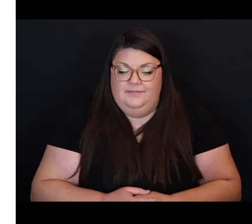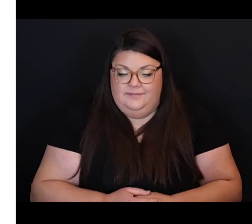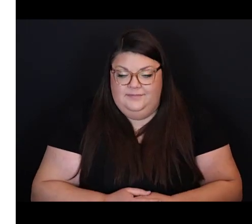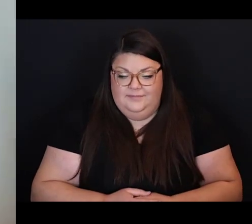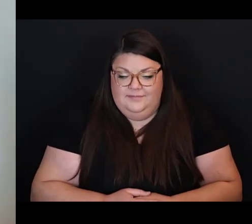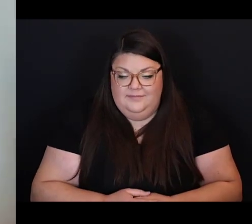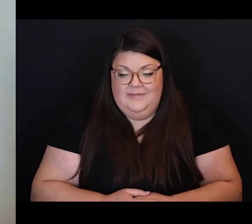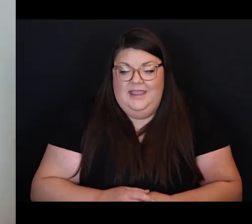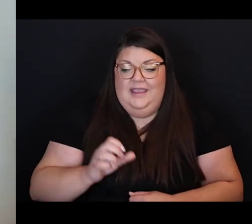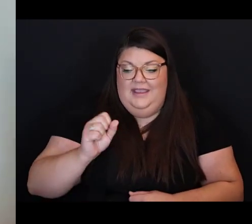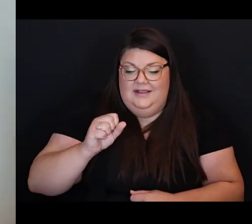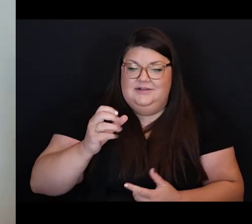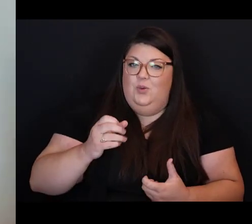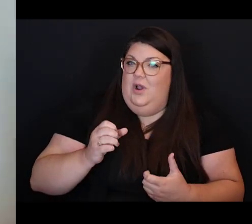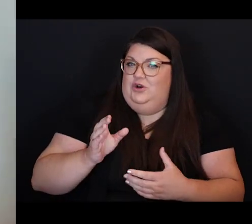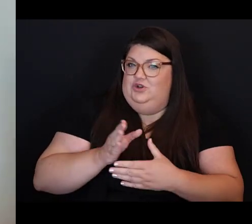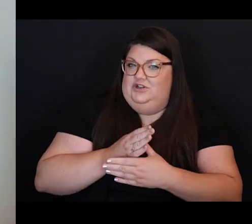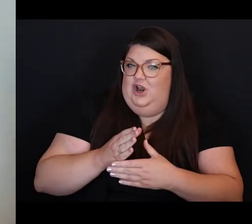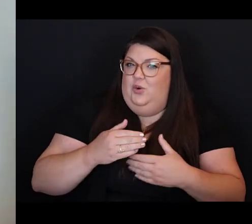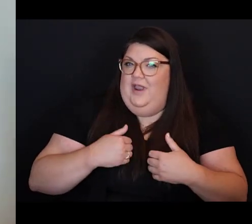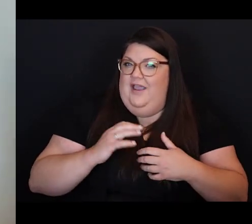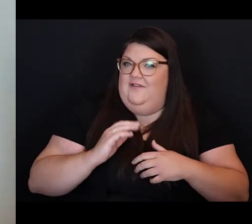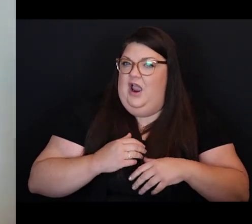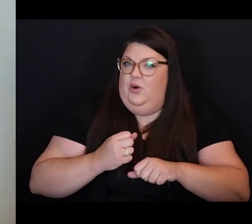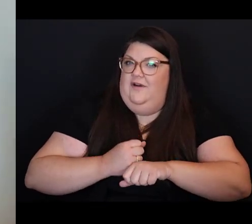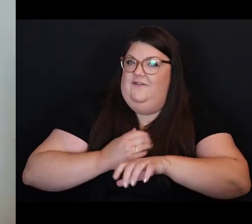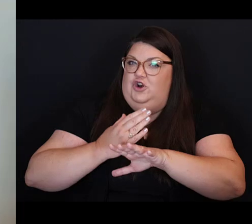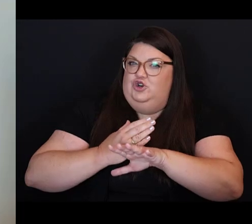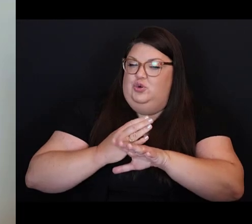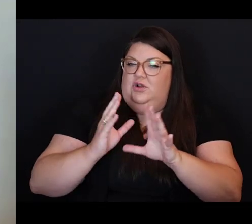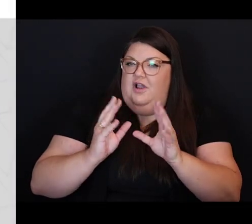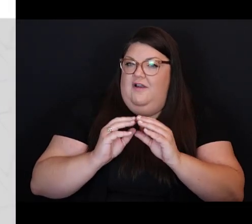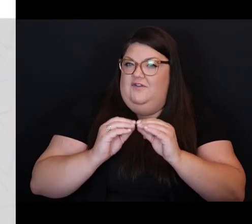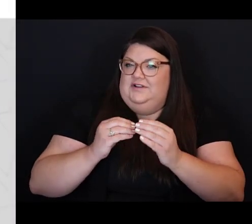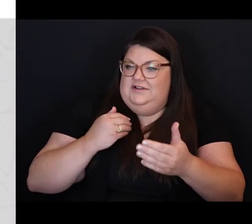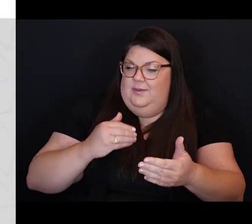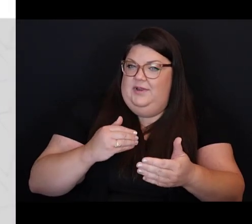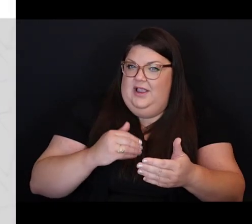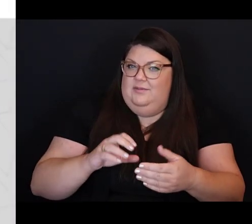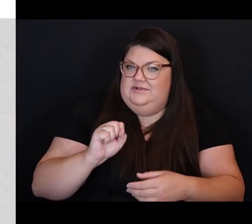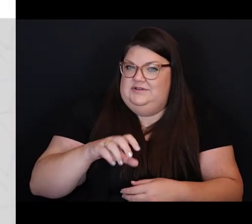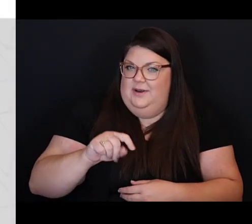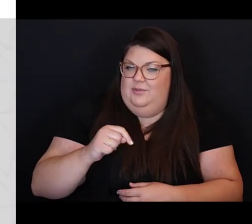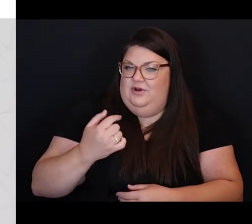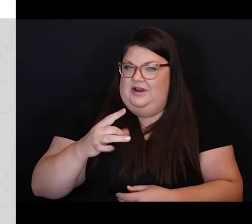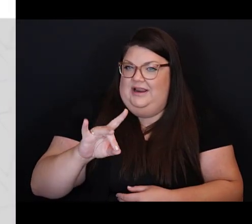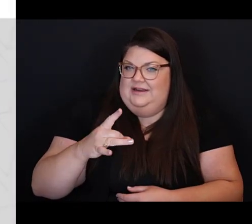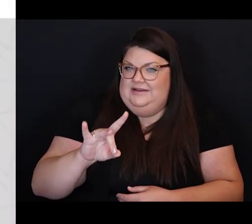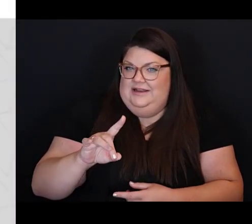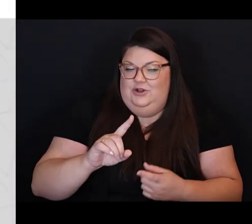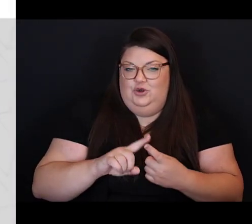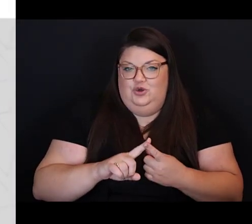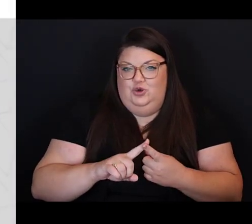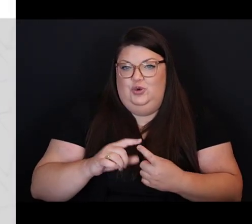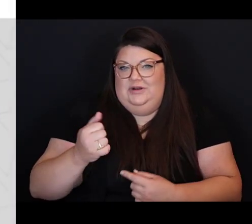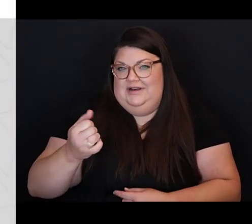[Ciara] Yes! So I do want to share that we have our virtual conference coming up September 18